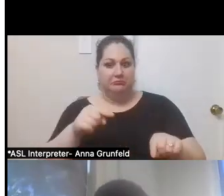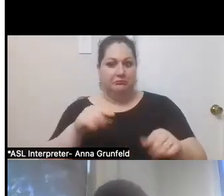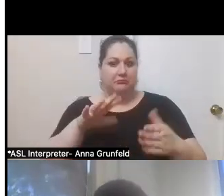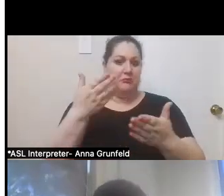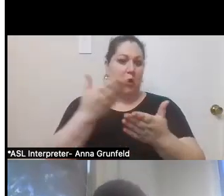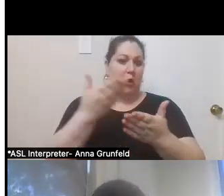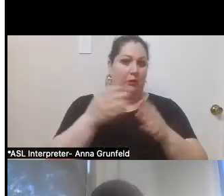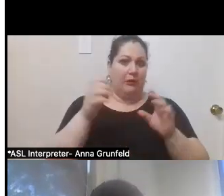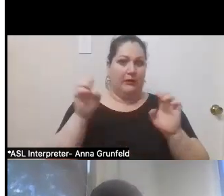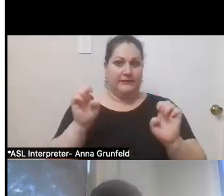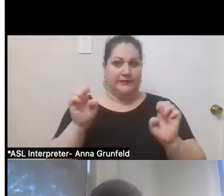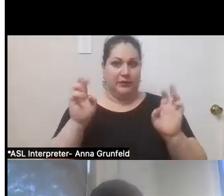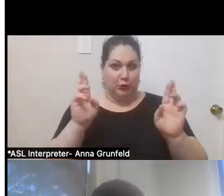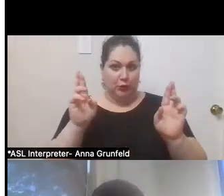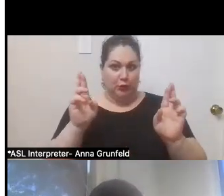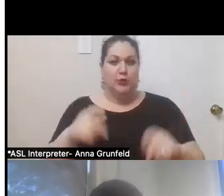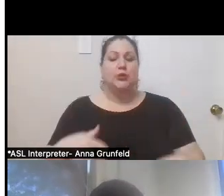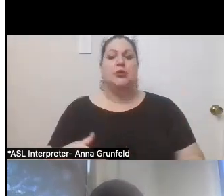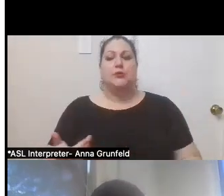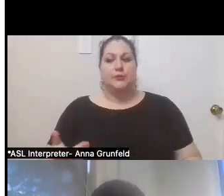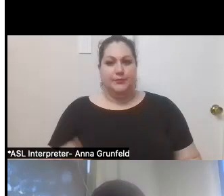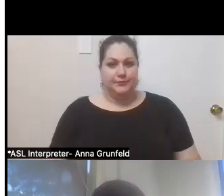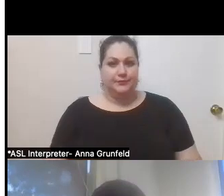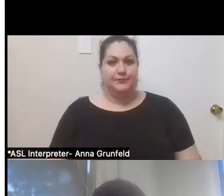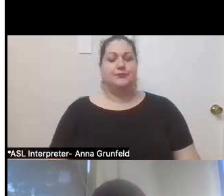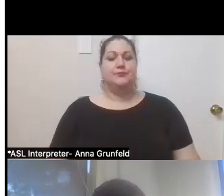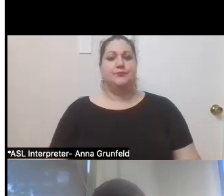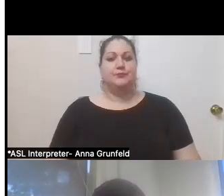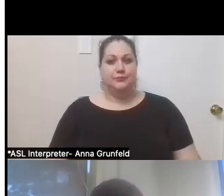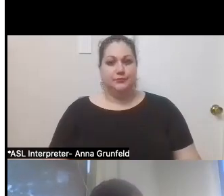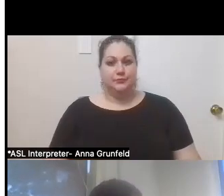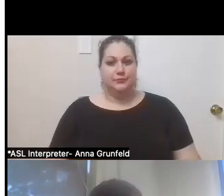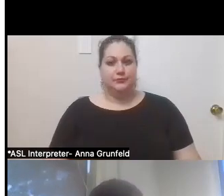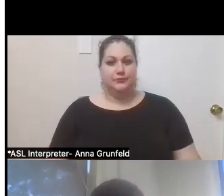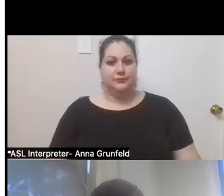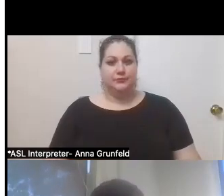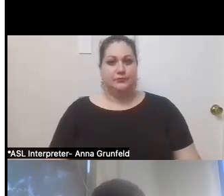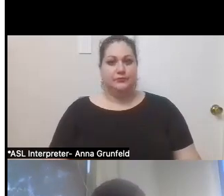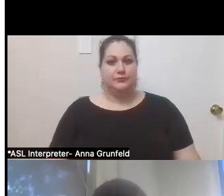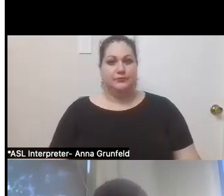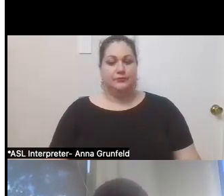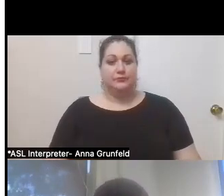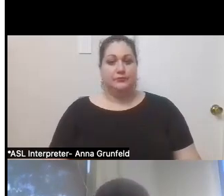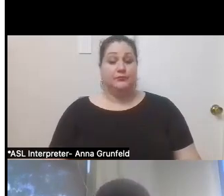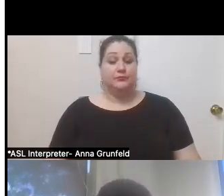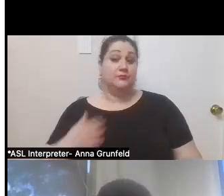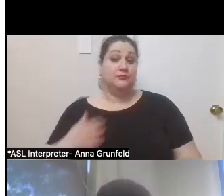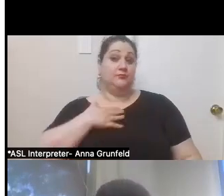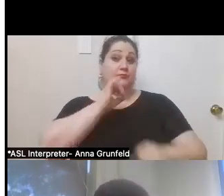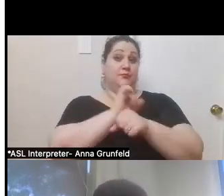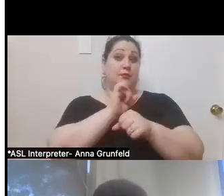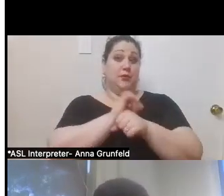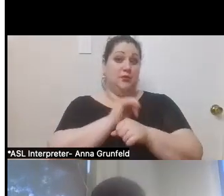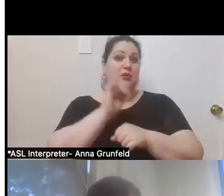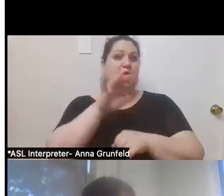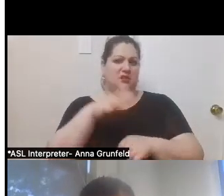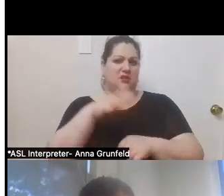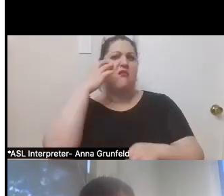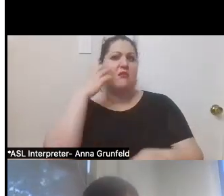And within that my, my work in those hospitals in Regina, it was very challenging.